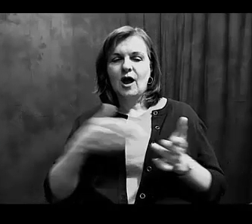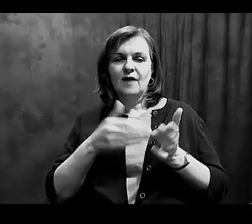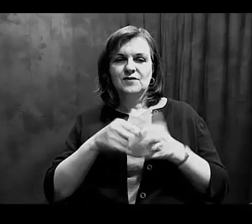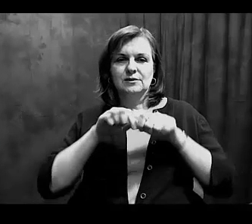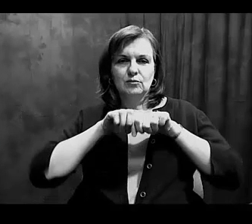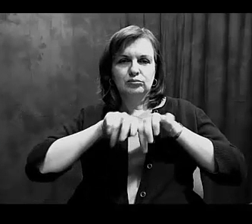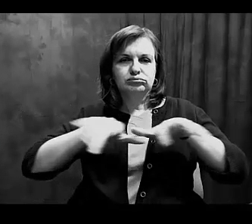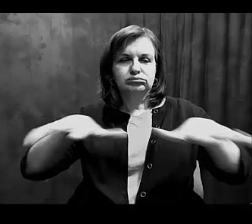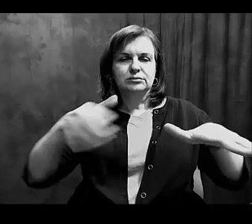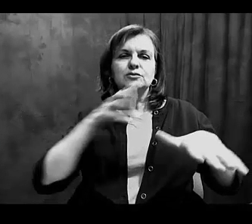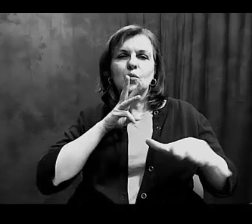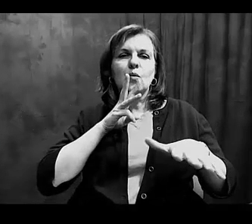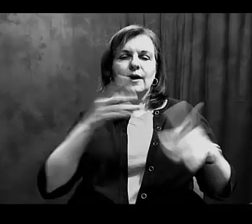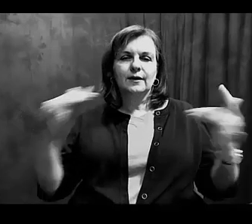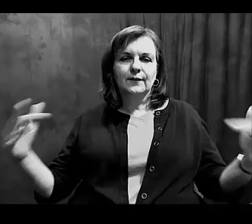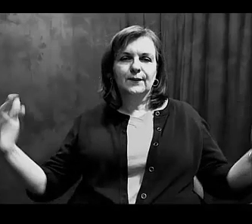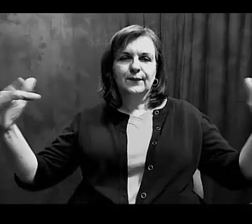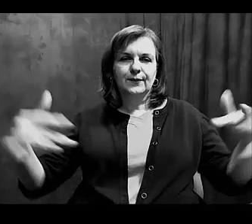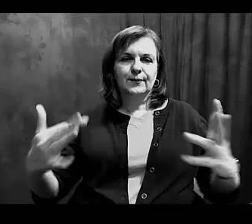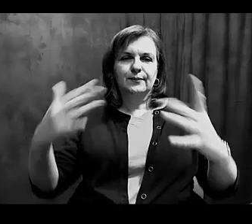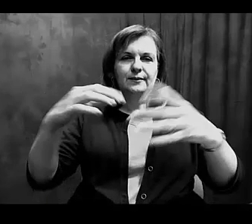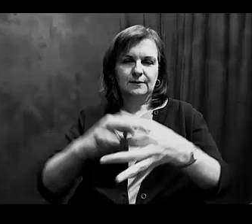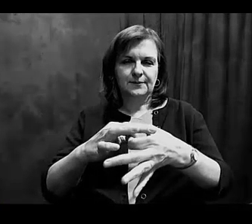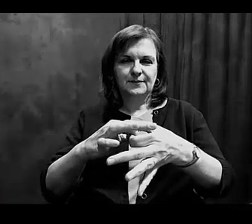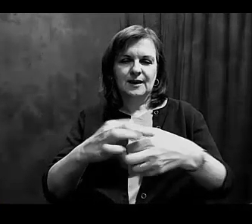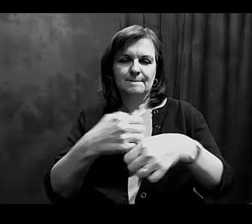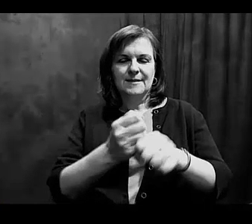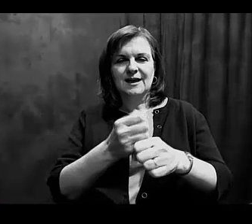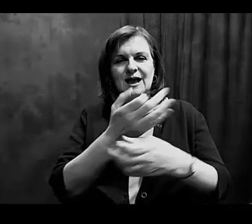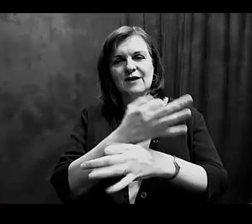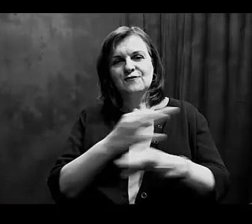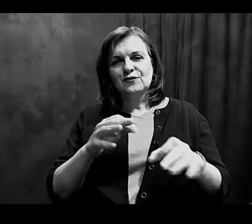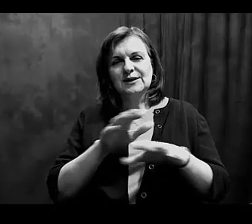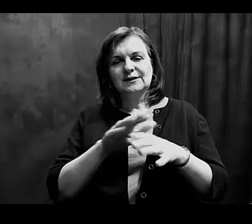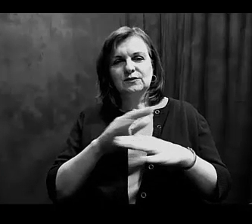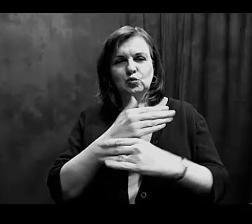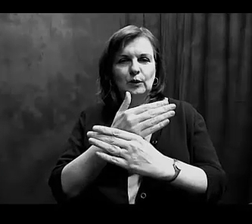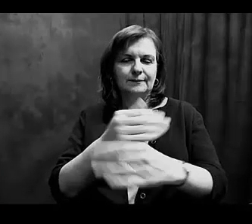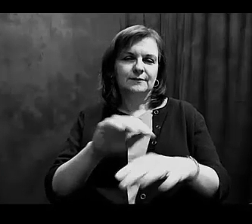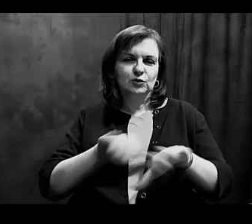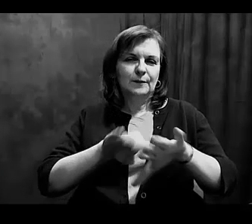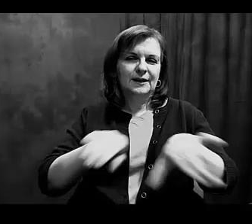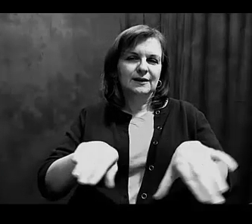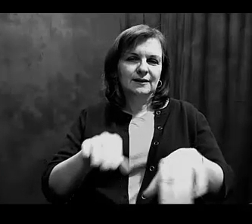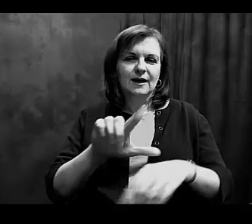often into the water - they are going to join and form these free swimming larvae and then